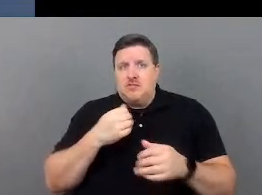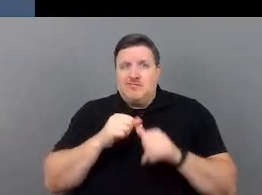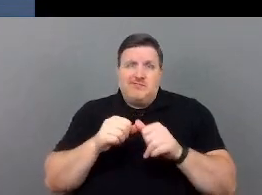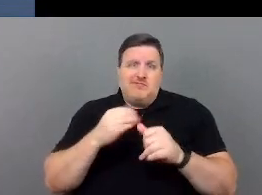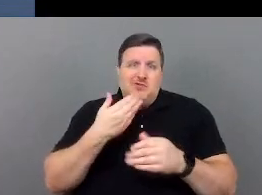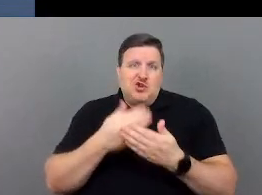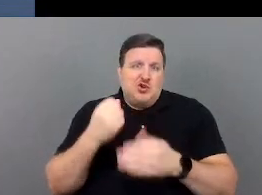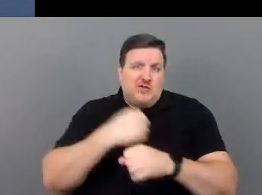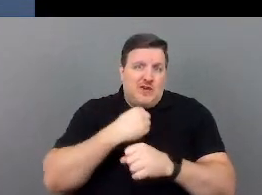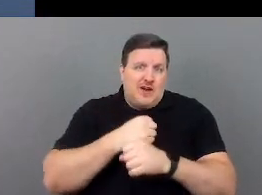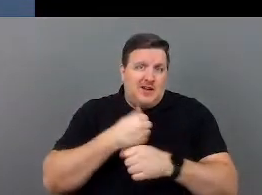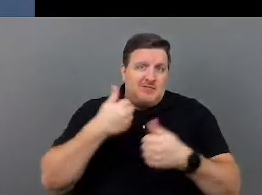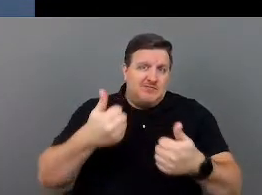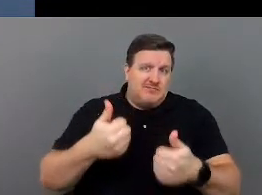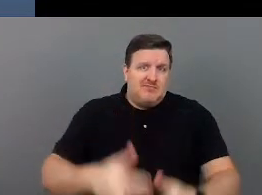SPEAKER 72 IS JOYCE